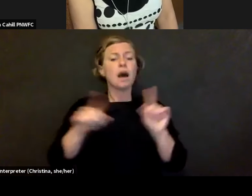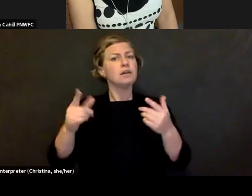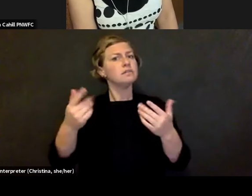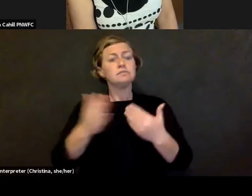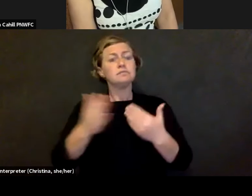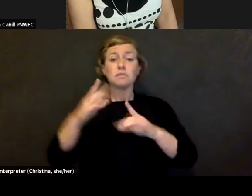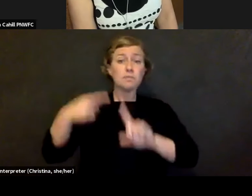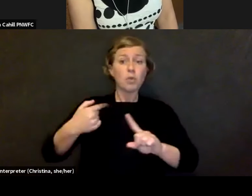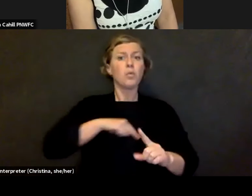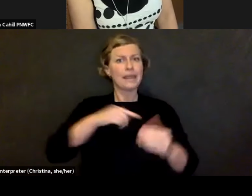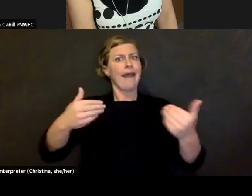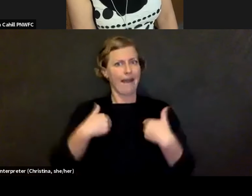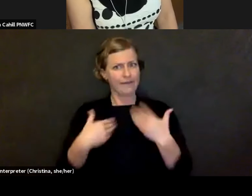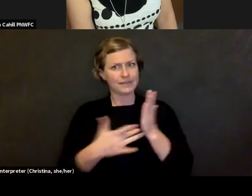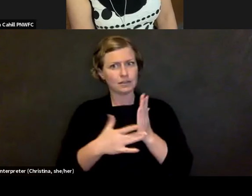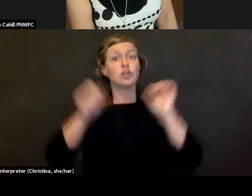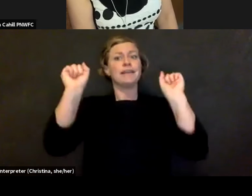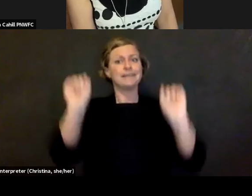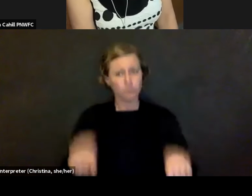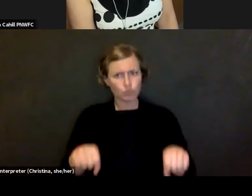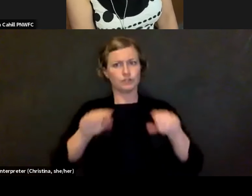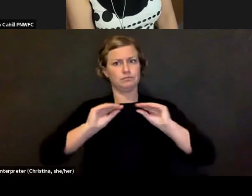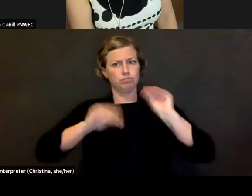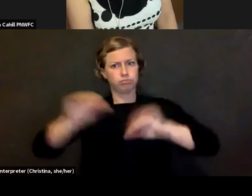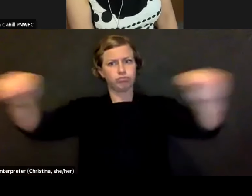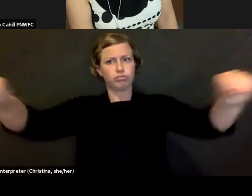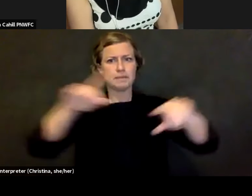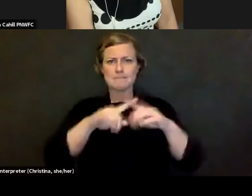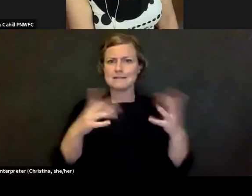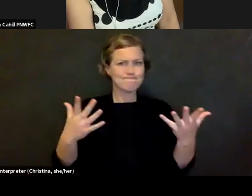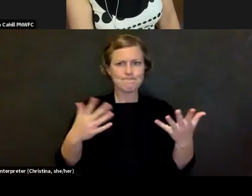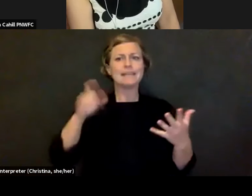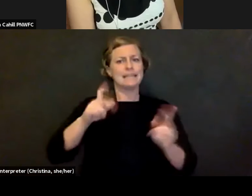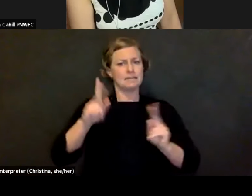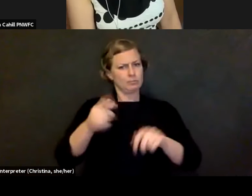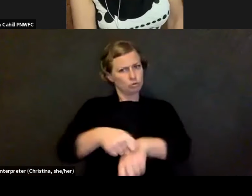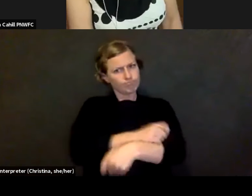set up to be able to provide wifi around